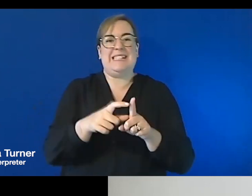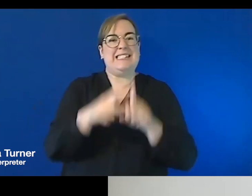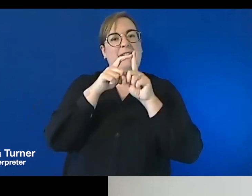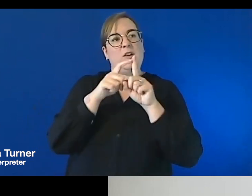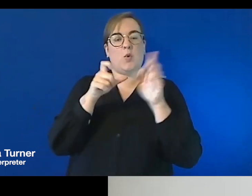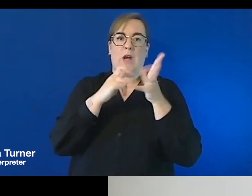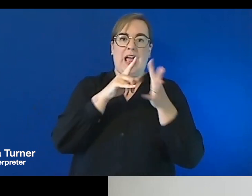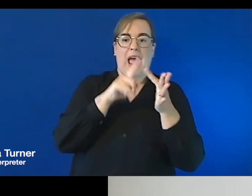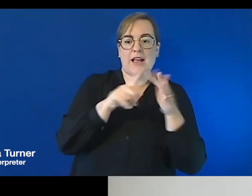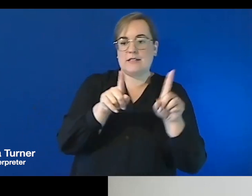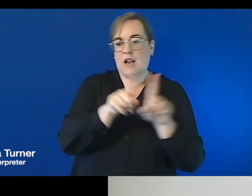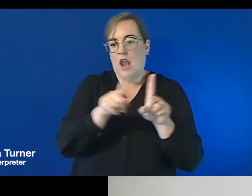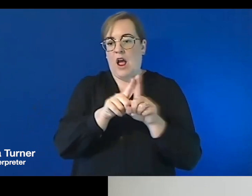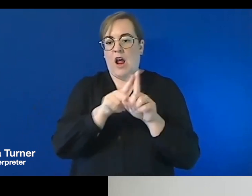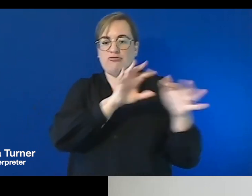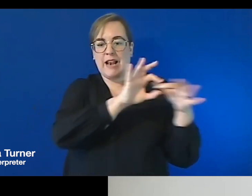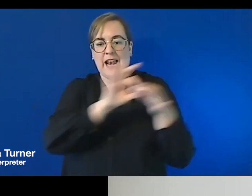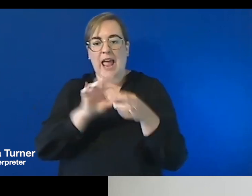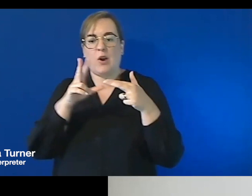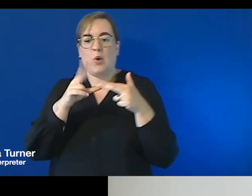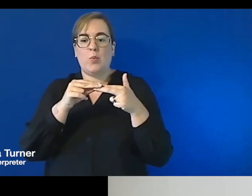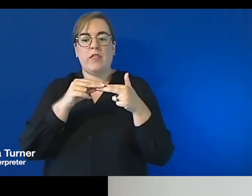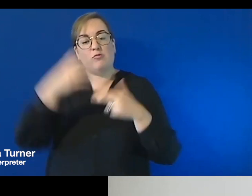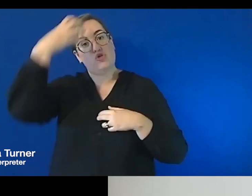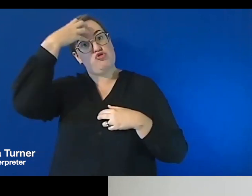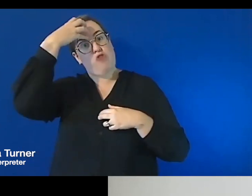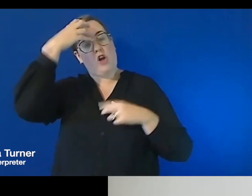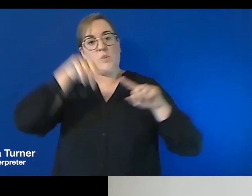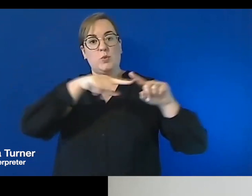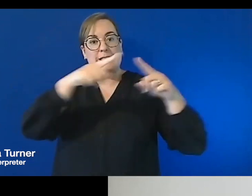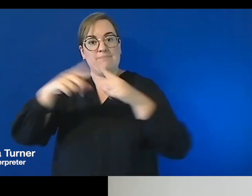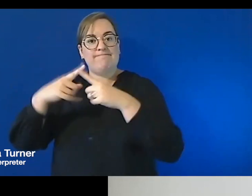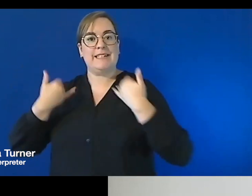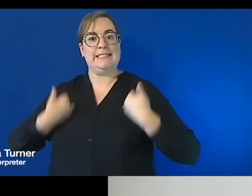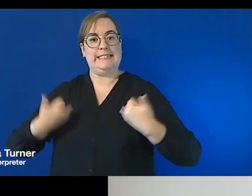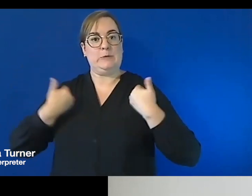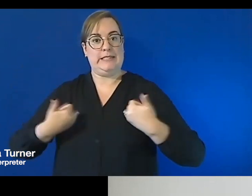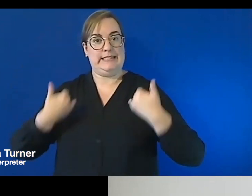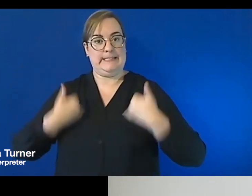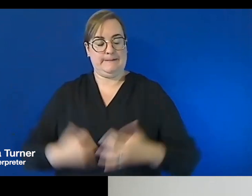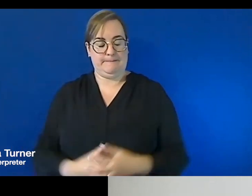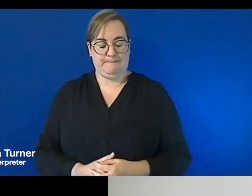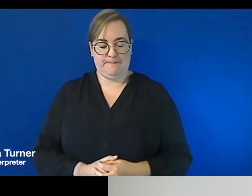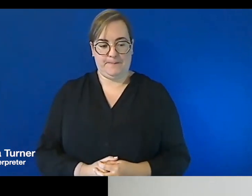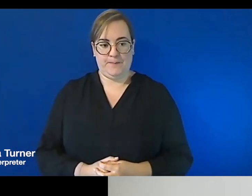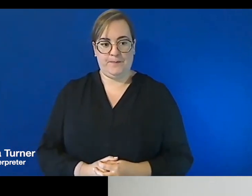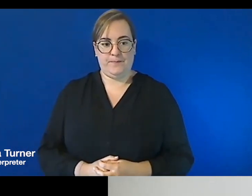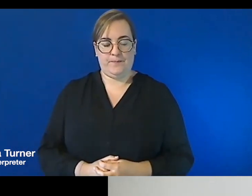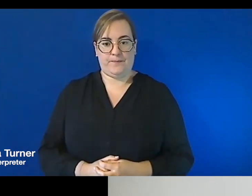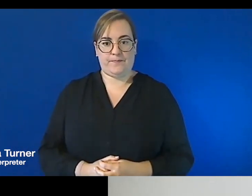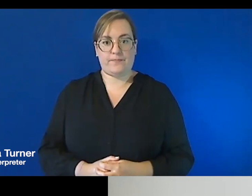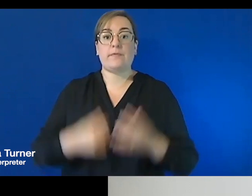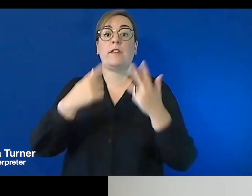particular neurological disorders and so on. Another thing, and specifically related to